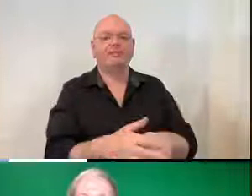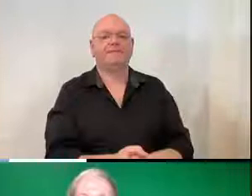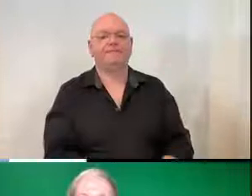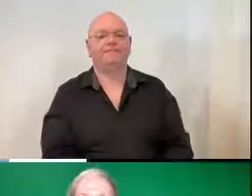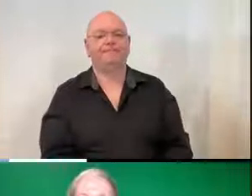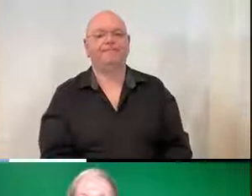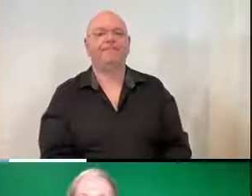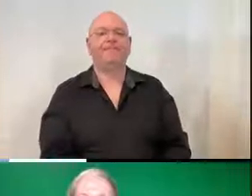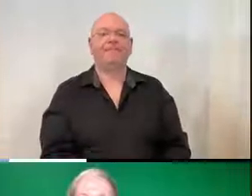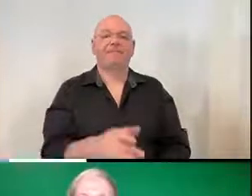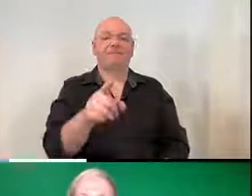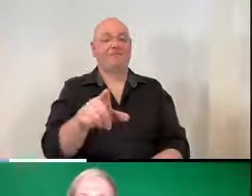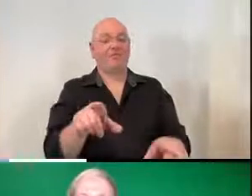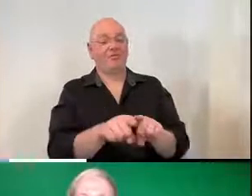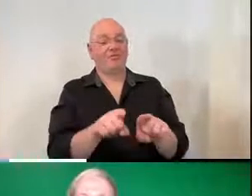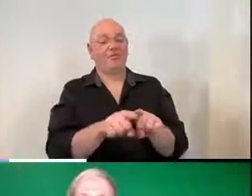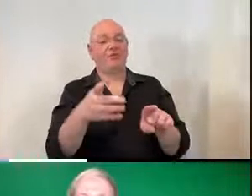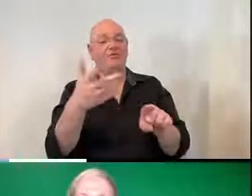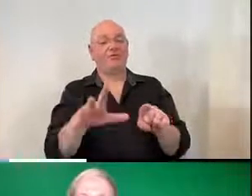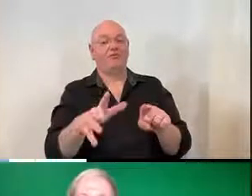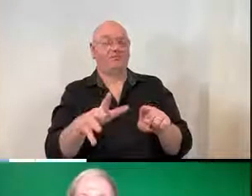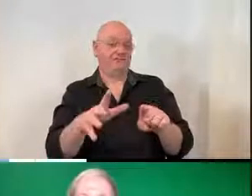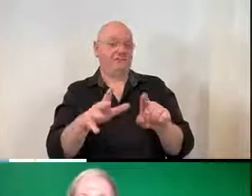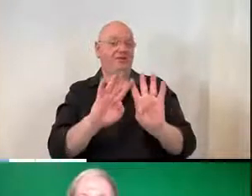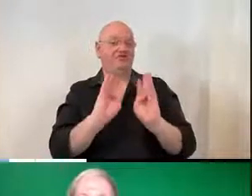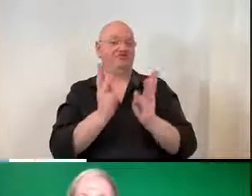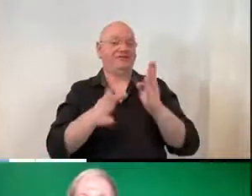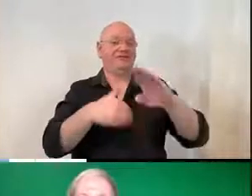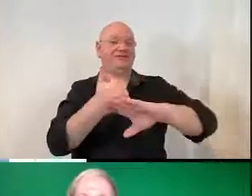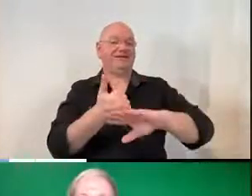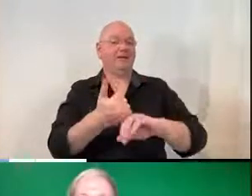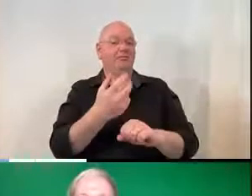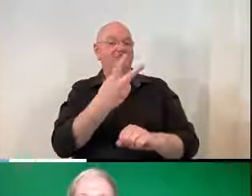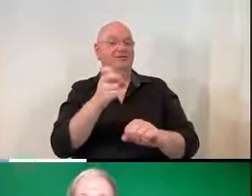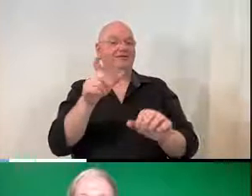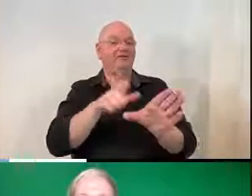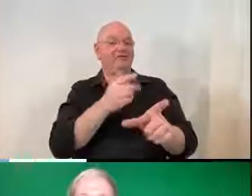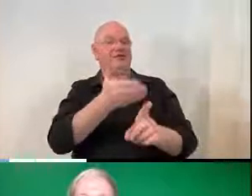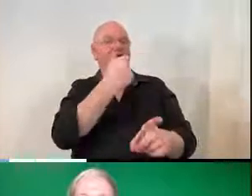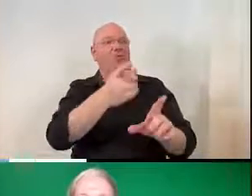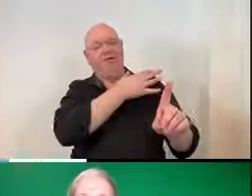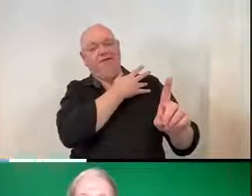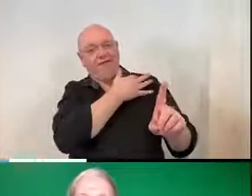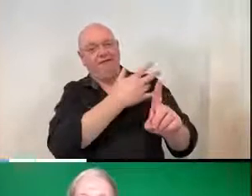Folkestone is one of our examples. Here, a really interesting focus on creative production.